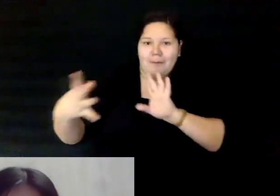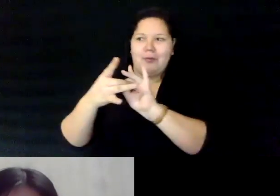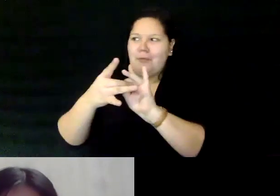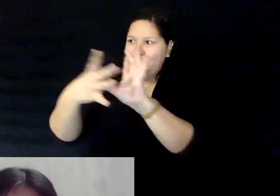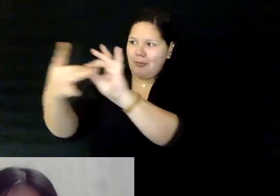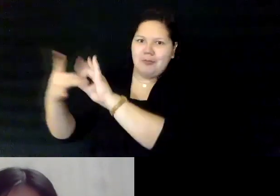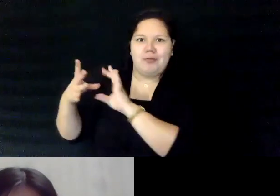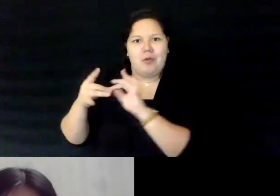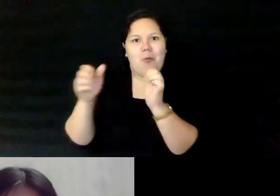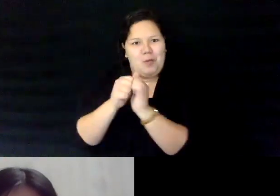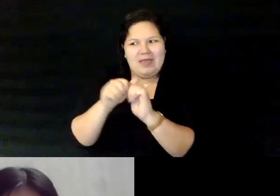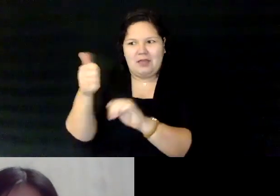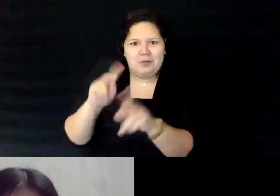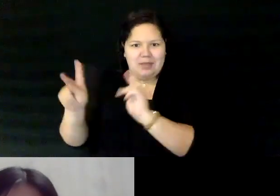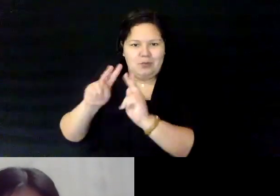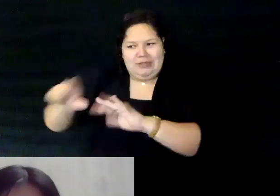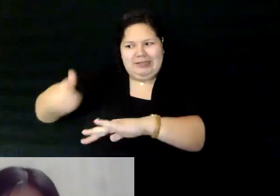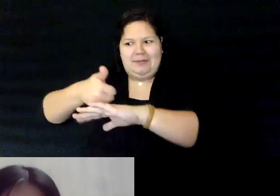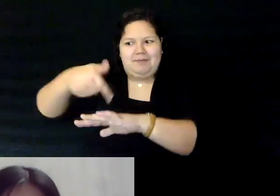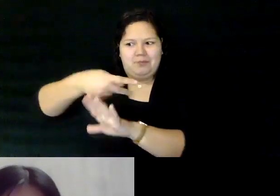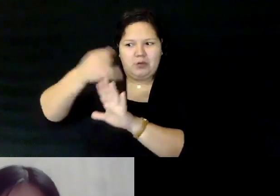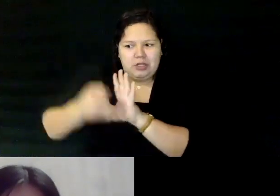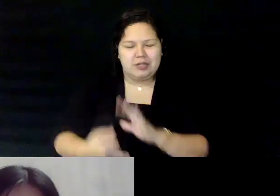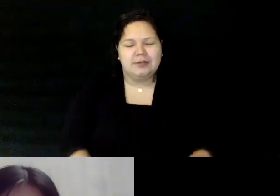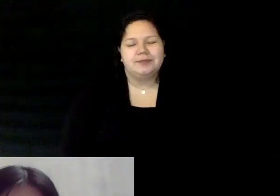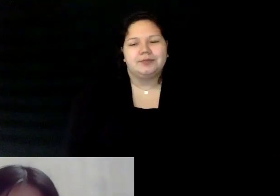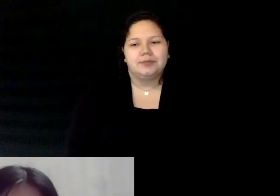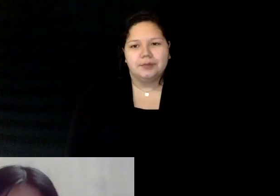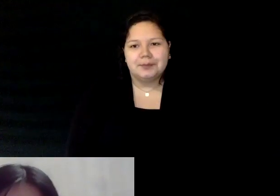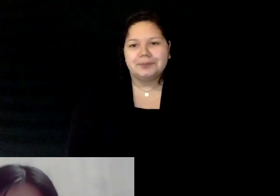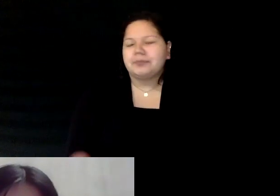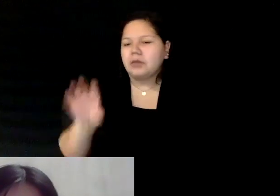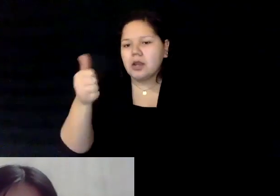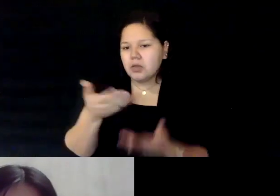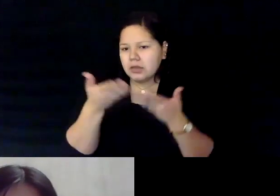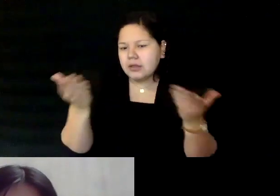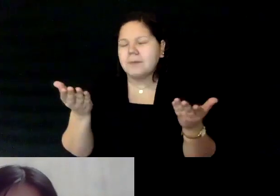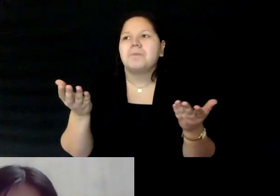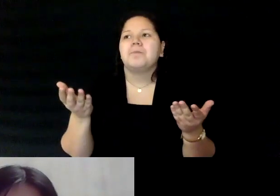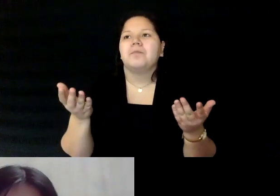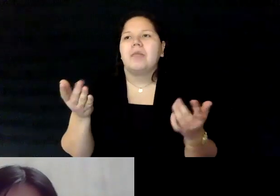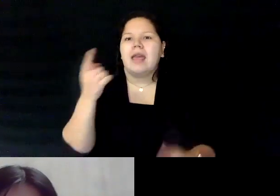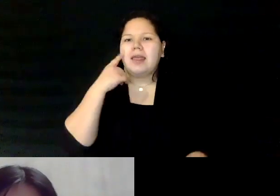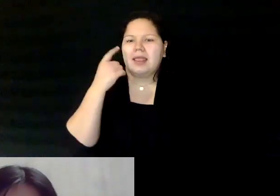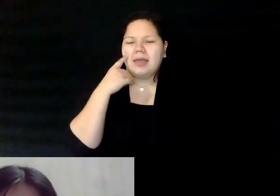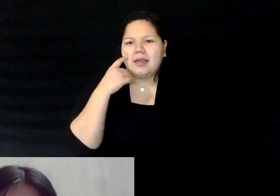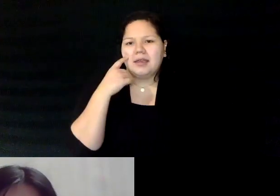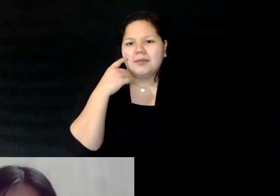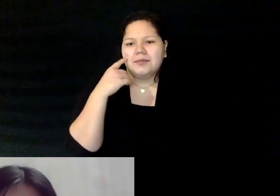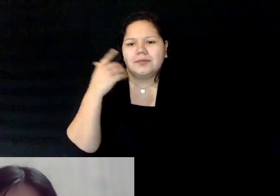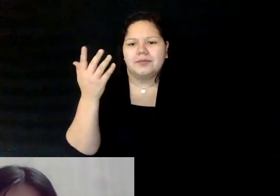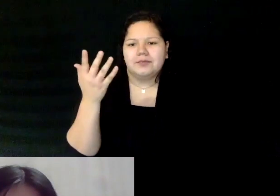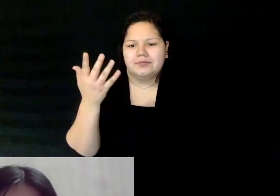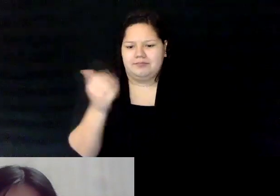with our collaborators. And another part is just like, I think, being a queer Taiwanese person,